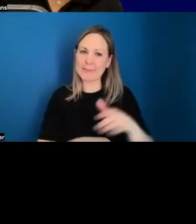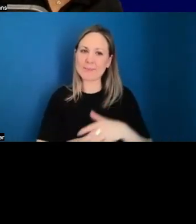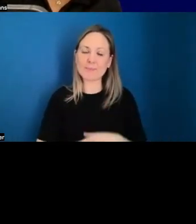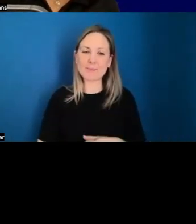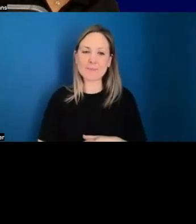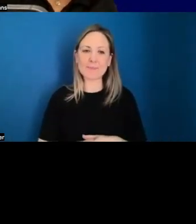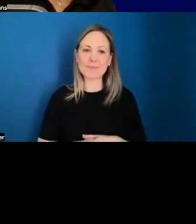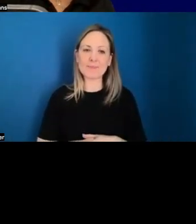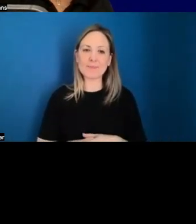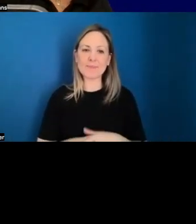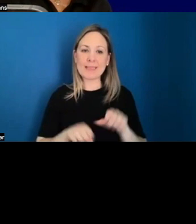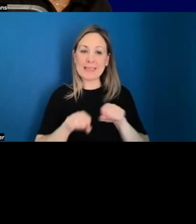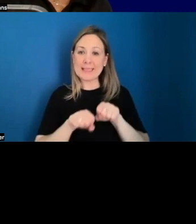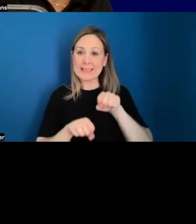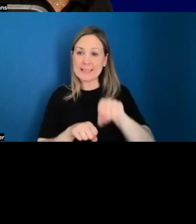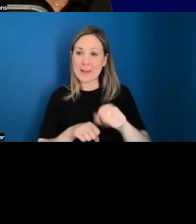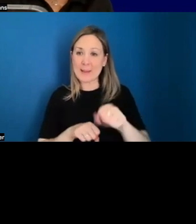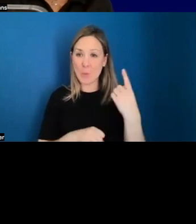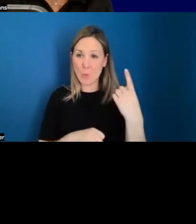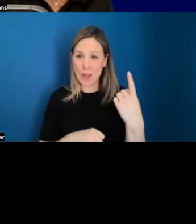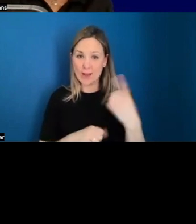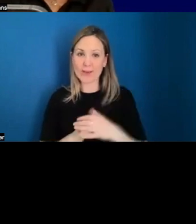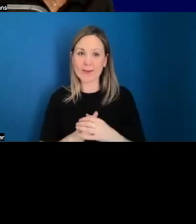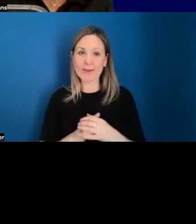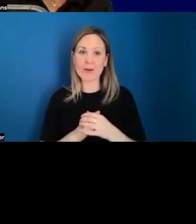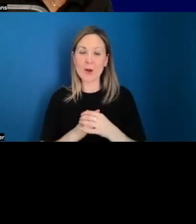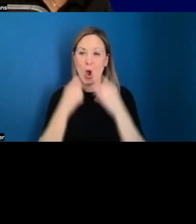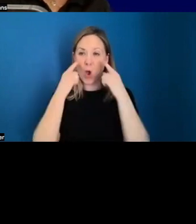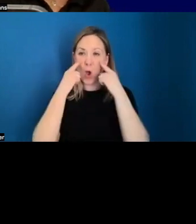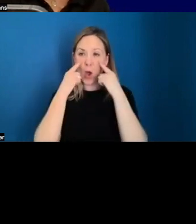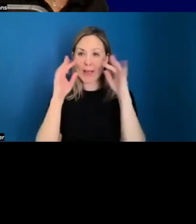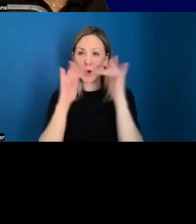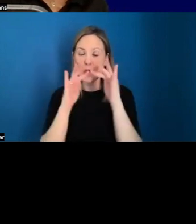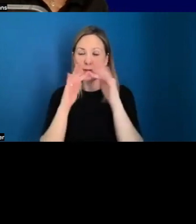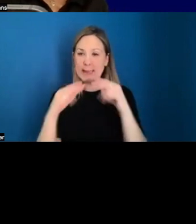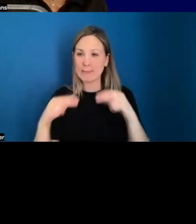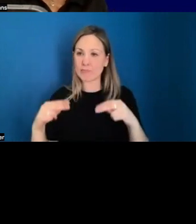Step 1. Maintaining the eye contact. The communication guide would then hold up four